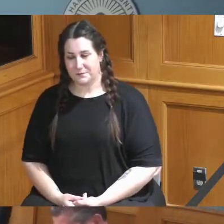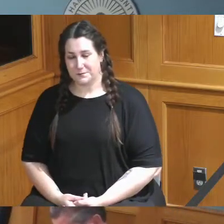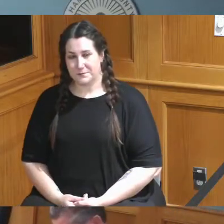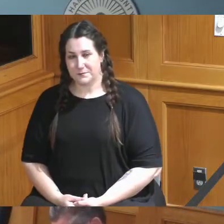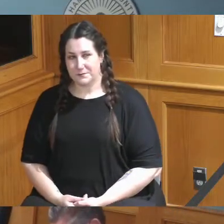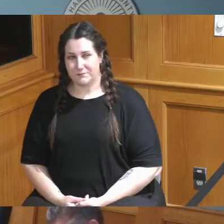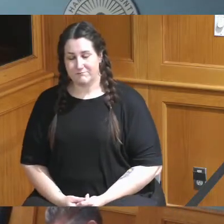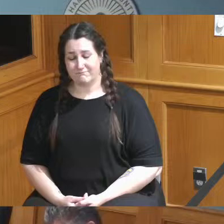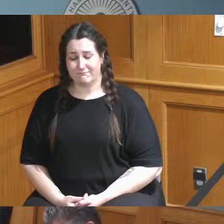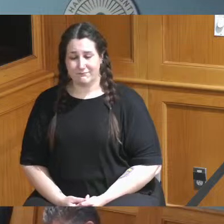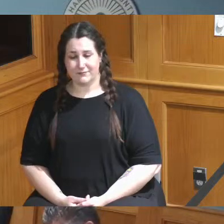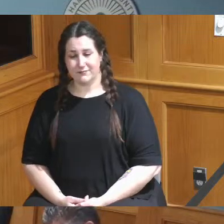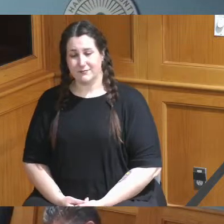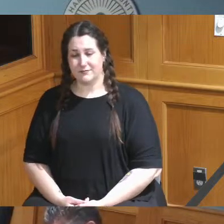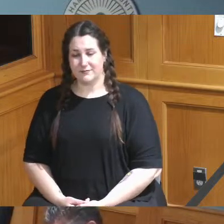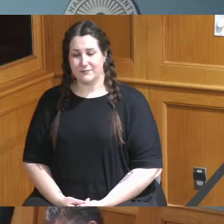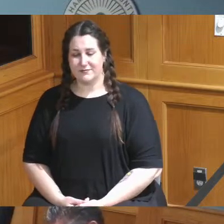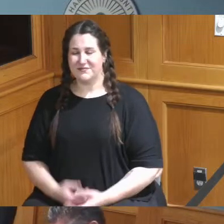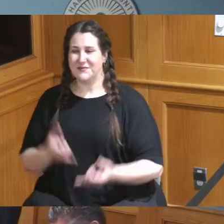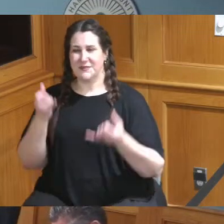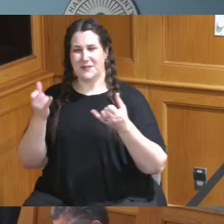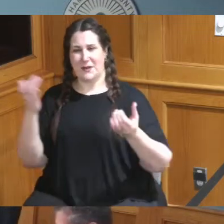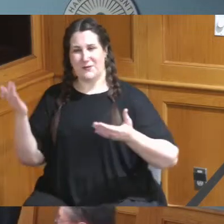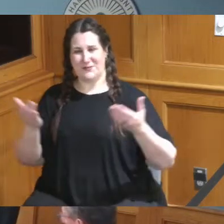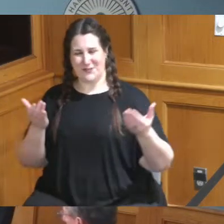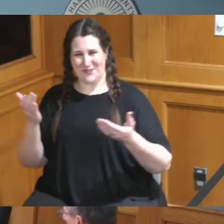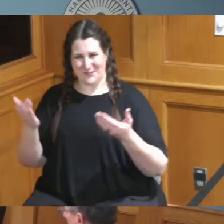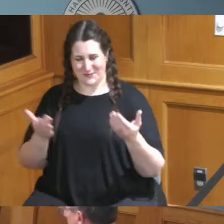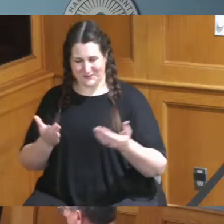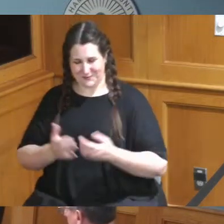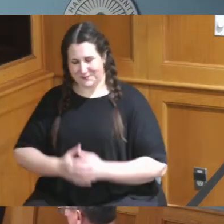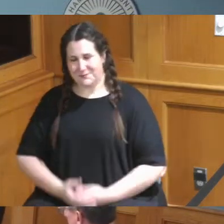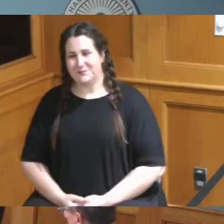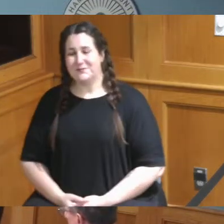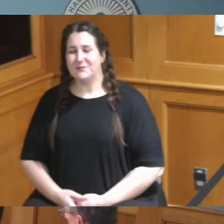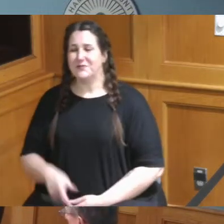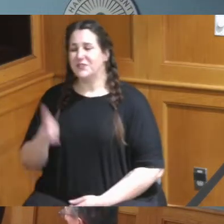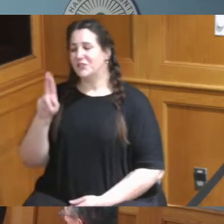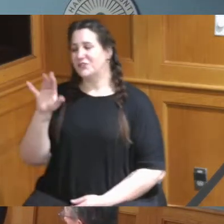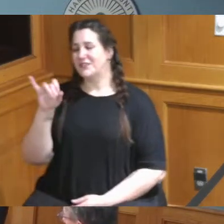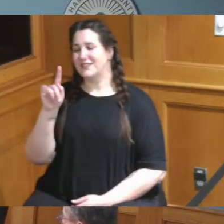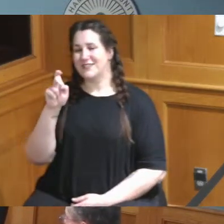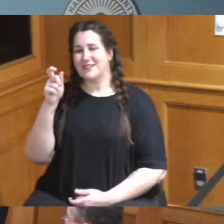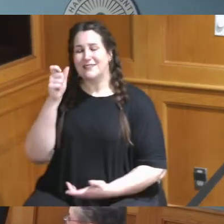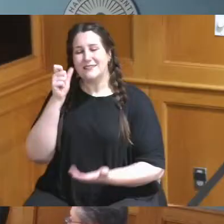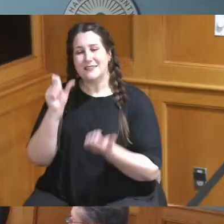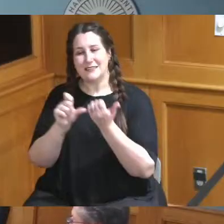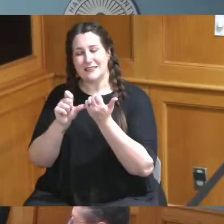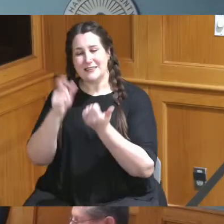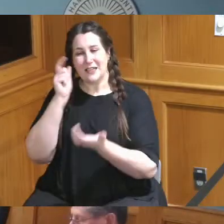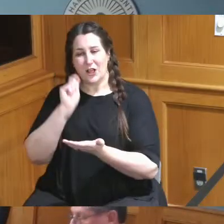If we could do introductions, please. Kristie Rechel, Assistant Clerk. Leslie Hervey,